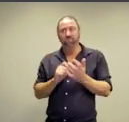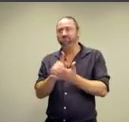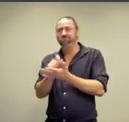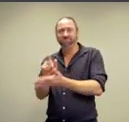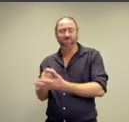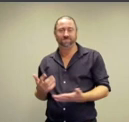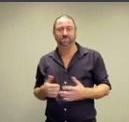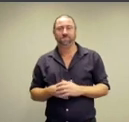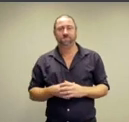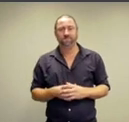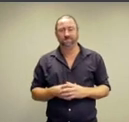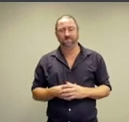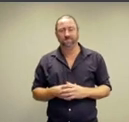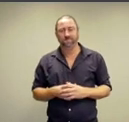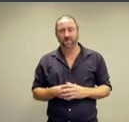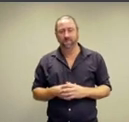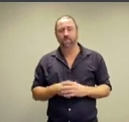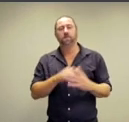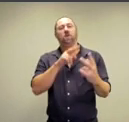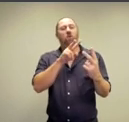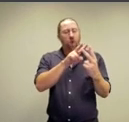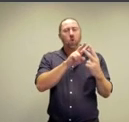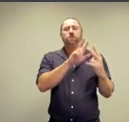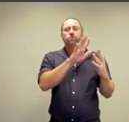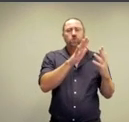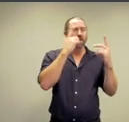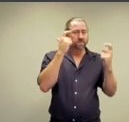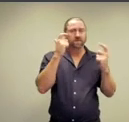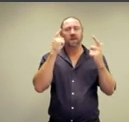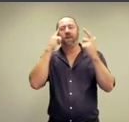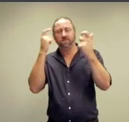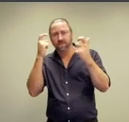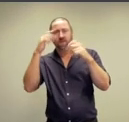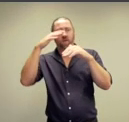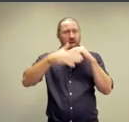version. So alongside these sub subcultural,